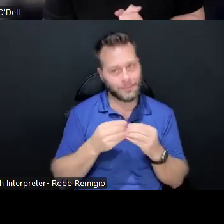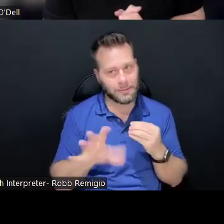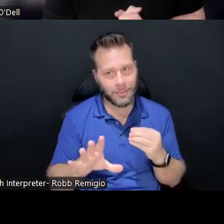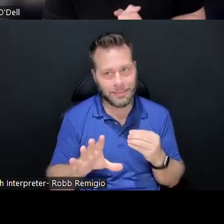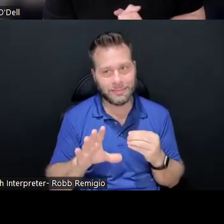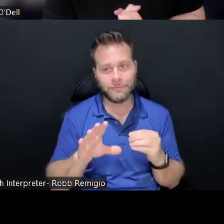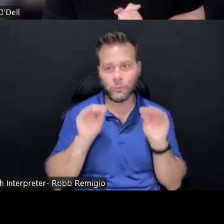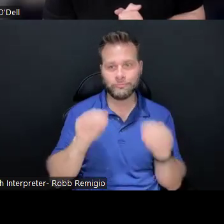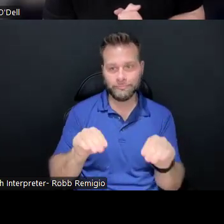Again, it is an expensive